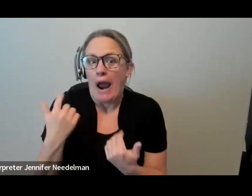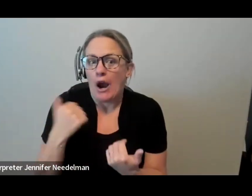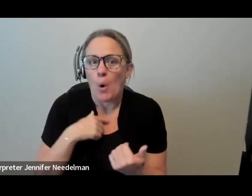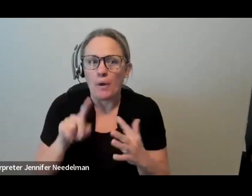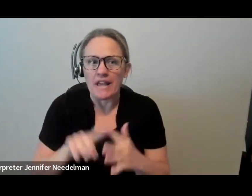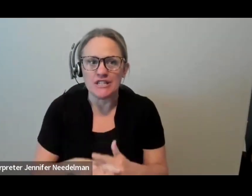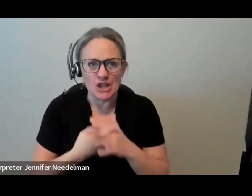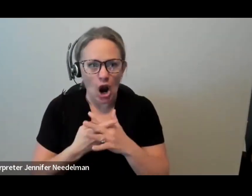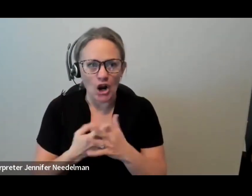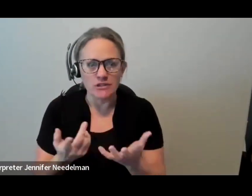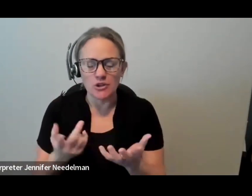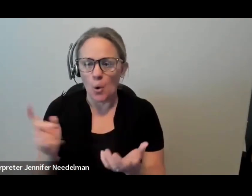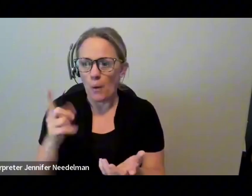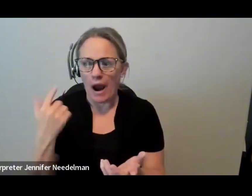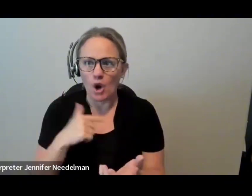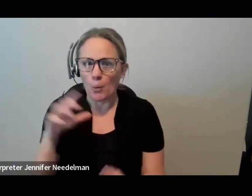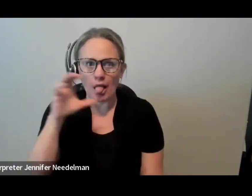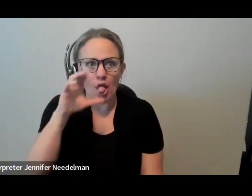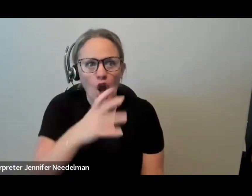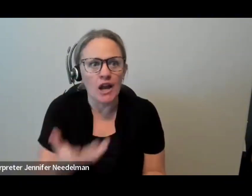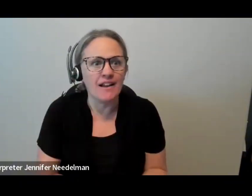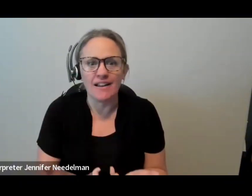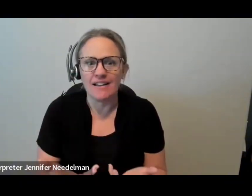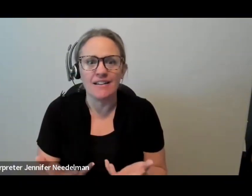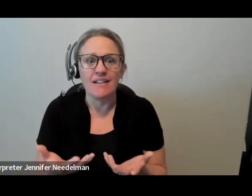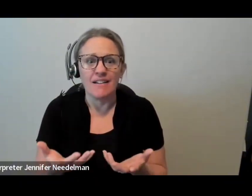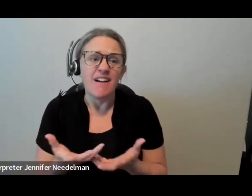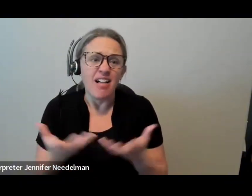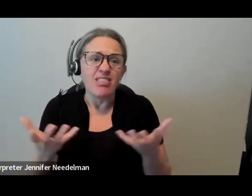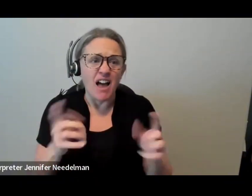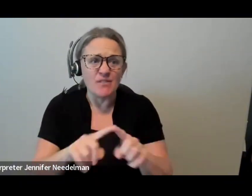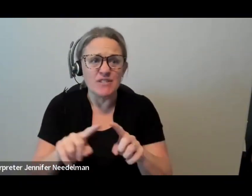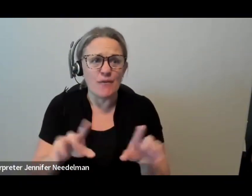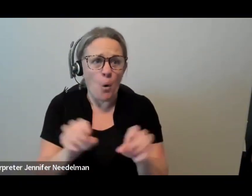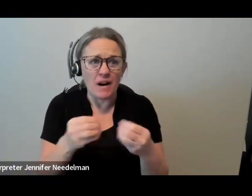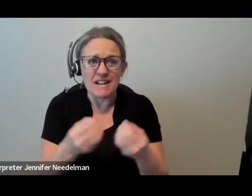many organizations have their own set of challenges and just understanding the mission